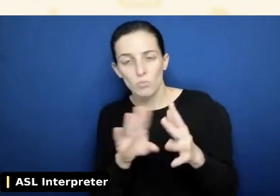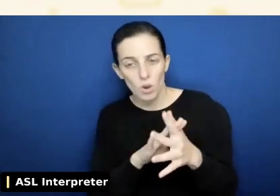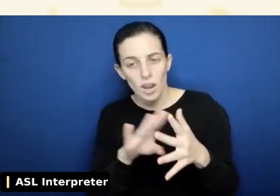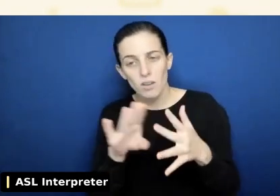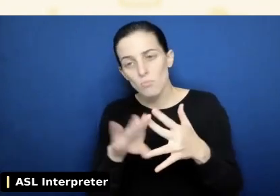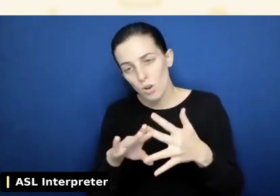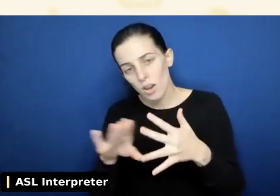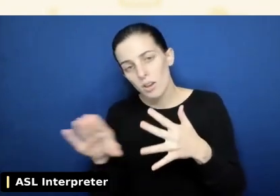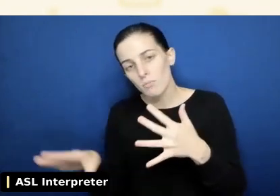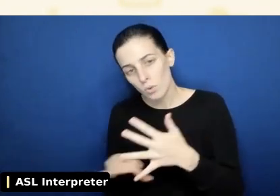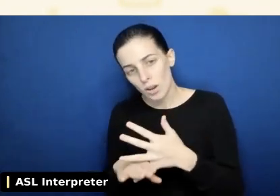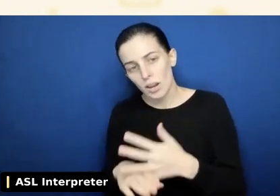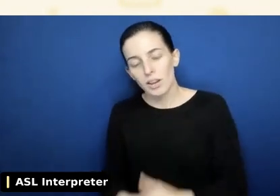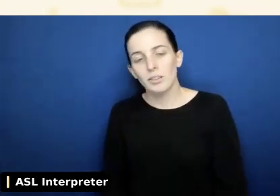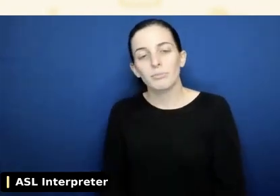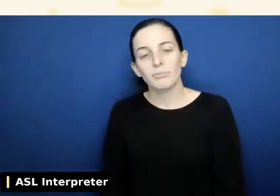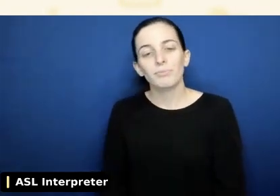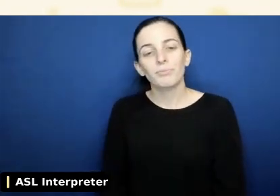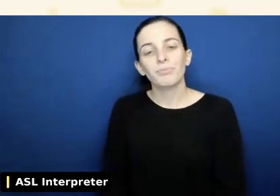The same goes for the cognitive overload.